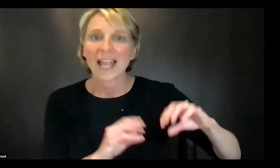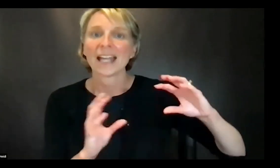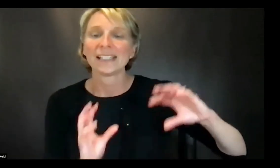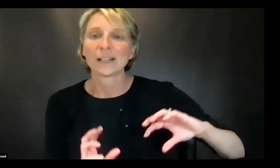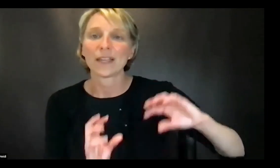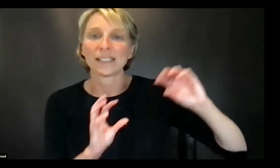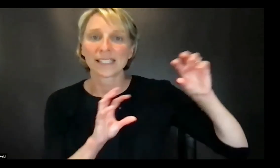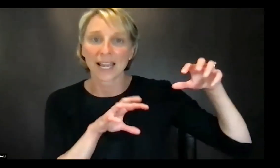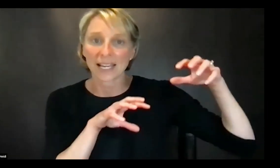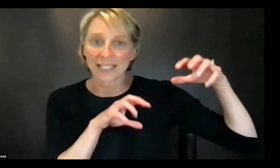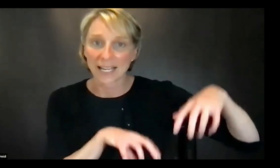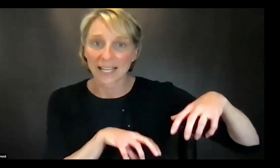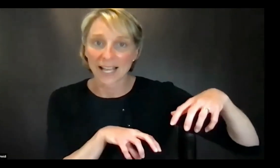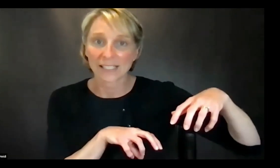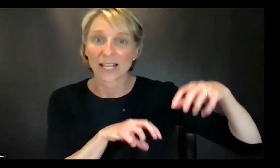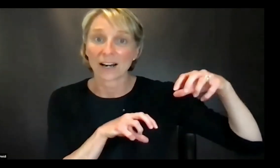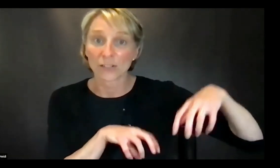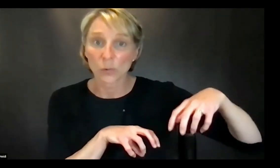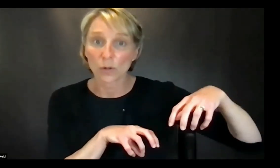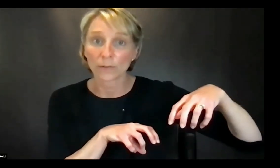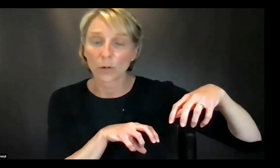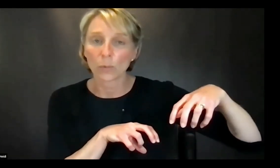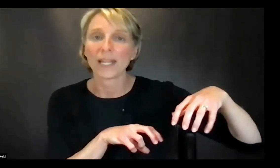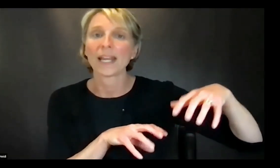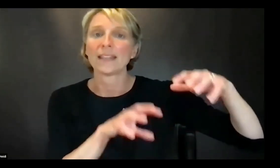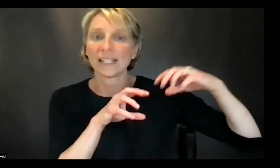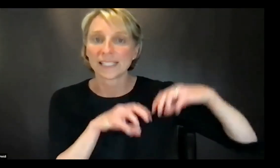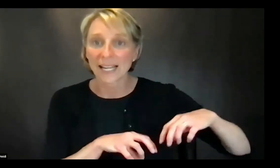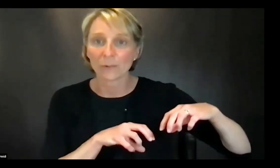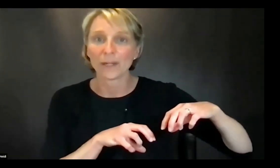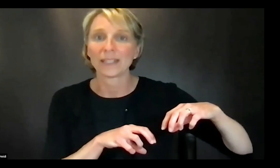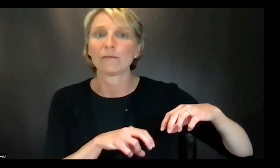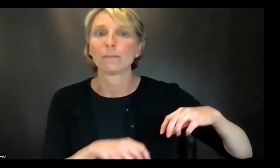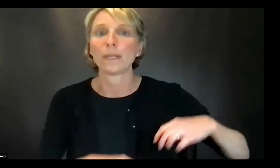and so they'd stay and take classes at our school for a week and then a second week they would be a